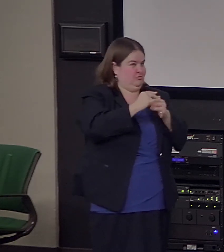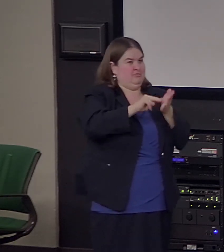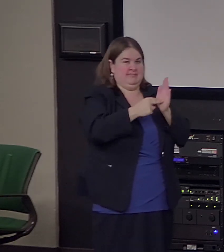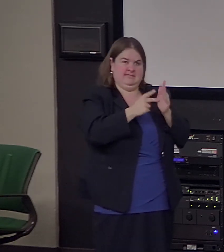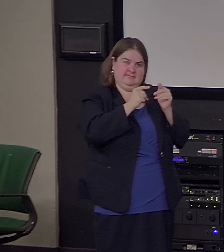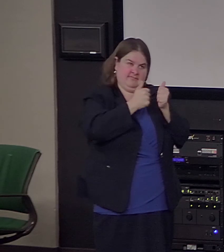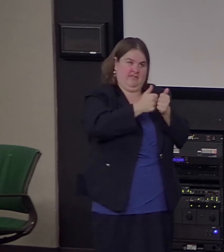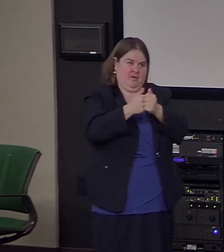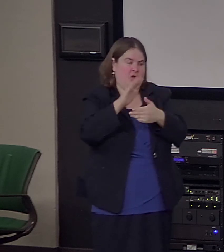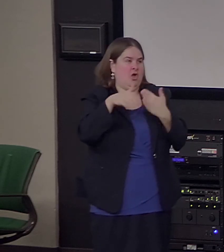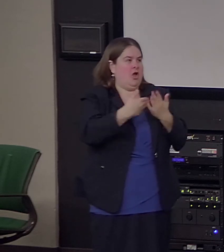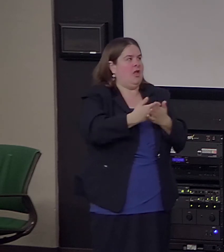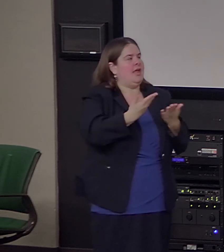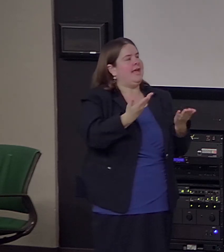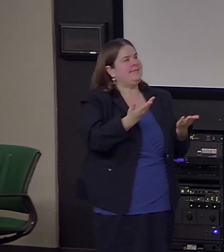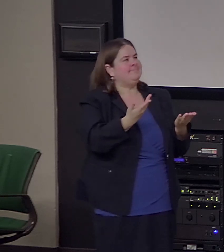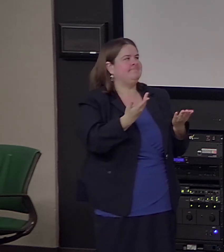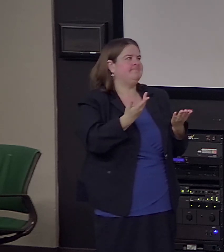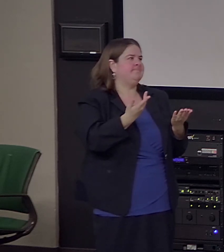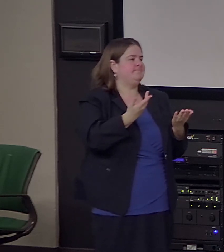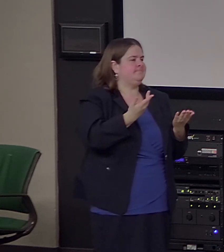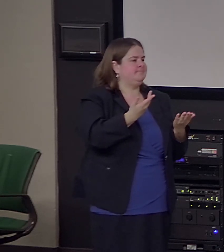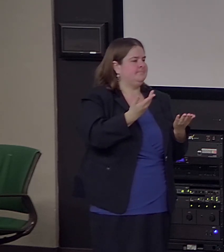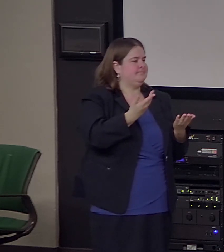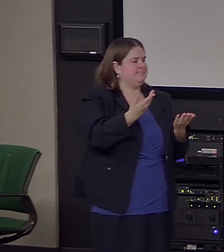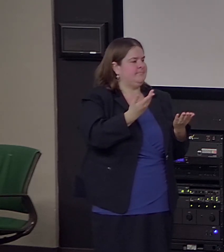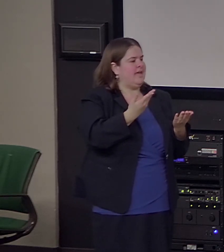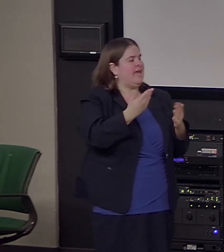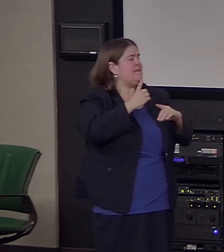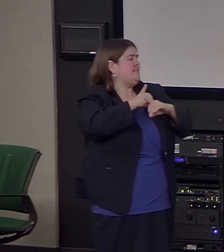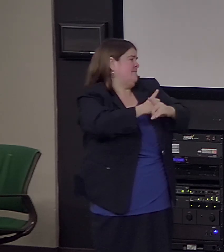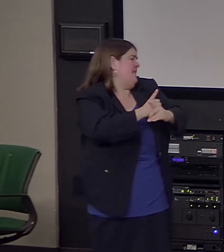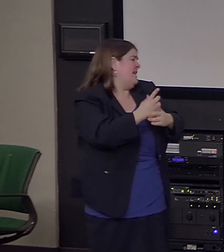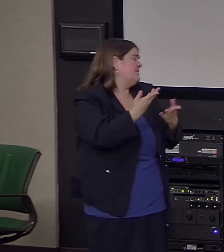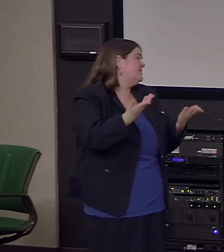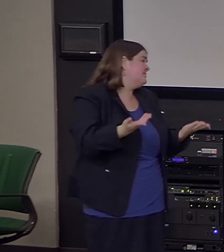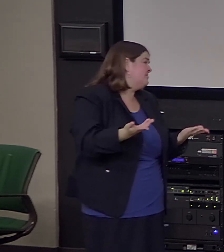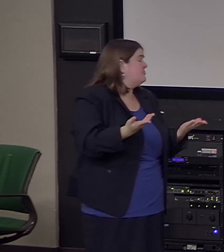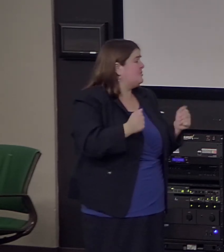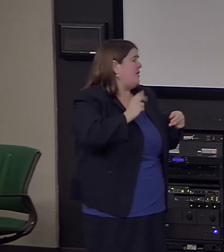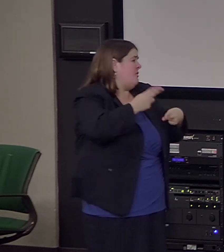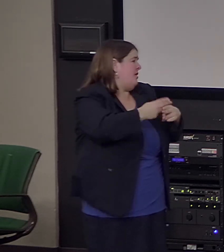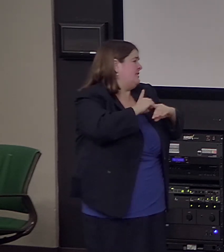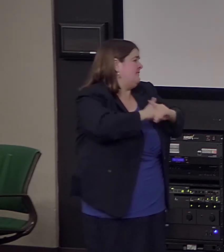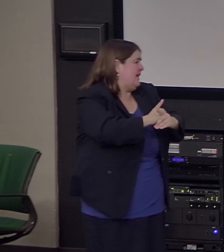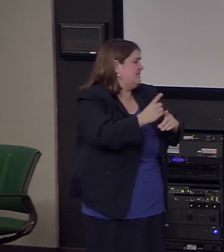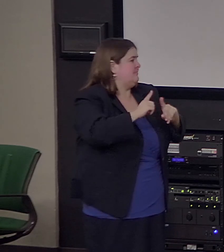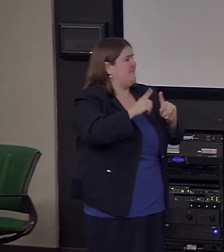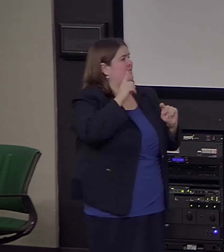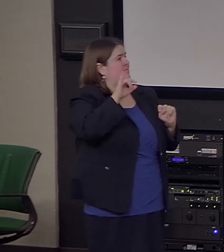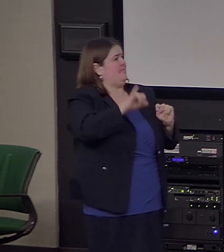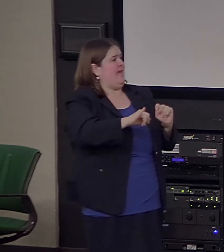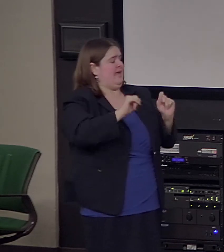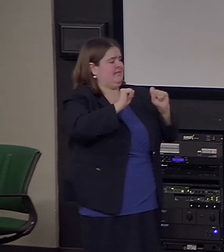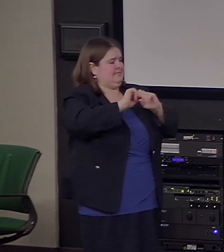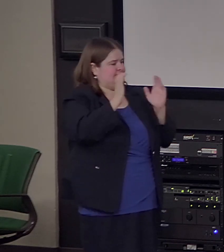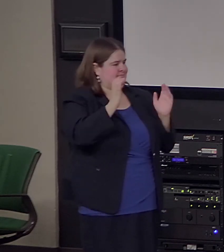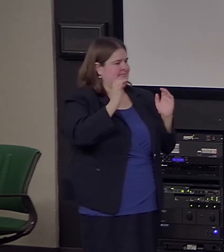I don't know I would call, you might think of it as a defensive response but really what it is is a defensive response against